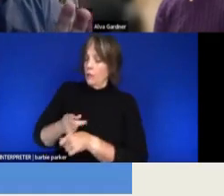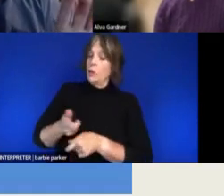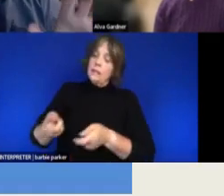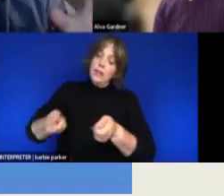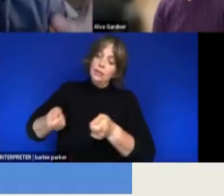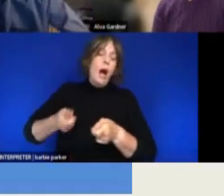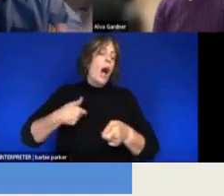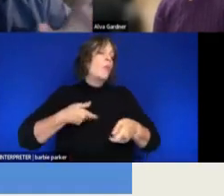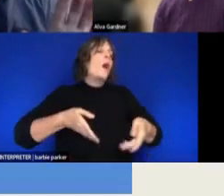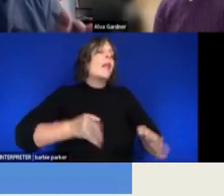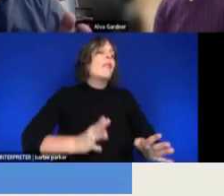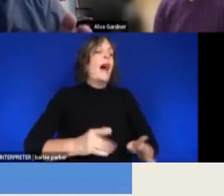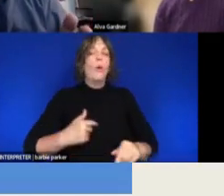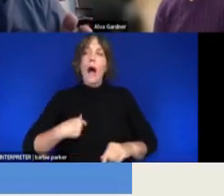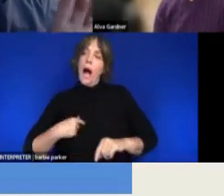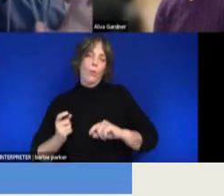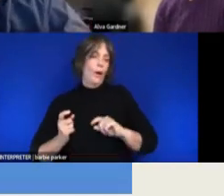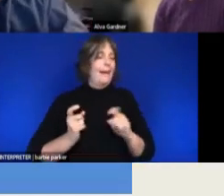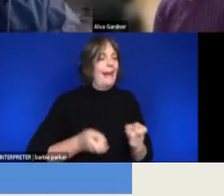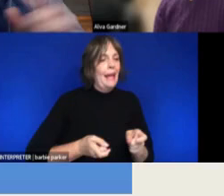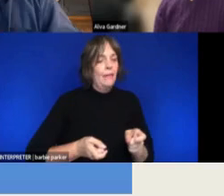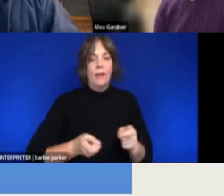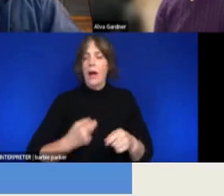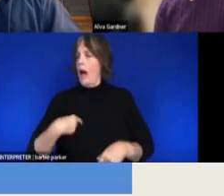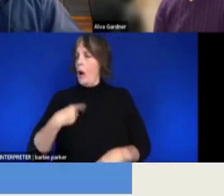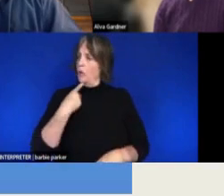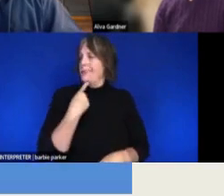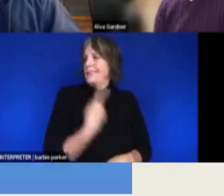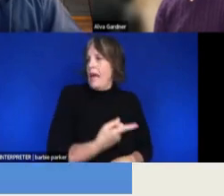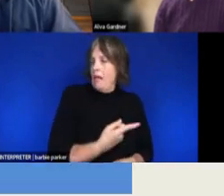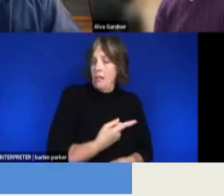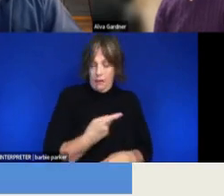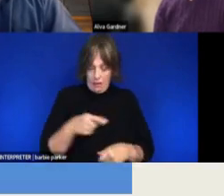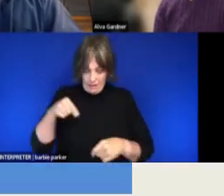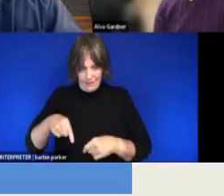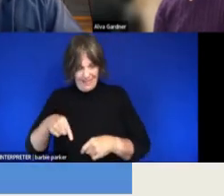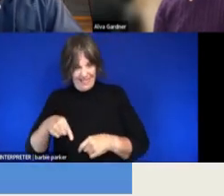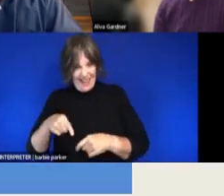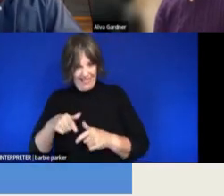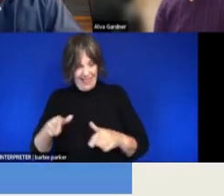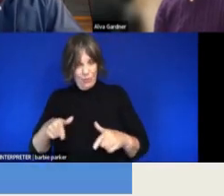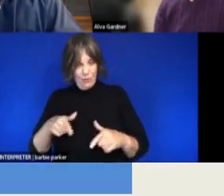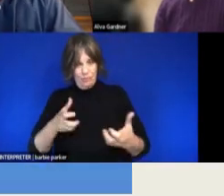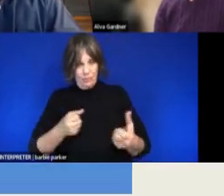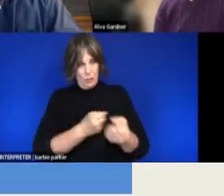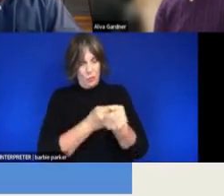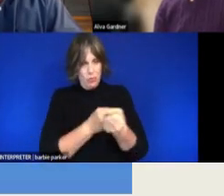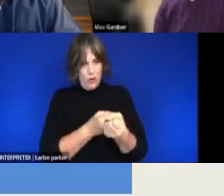something. We will give somebody that ability to do that. We will tell somebody to do something rather than let's discuss things. Let's share some